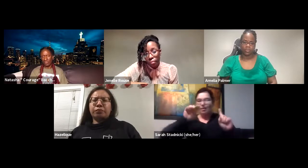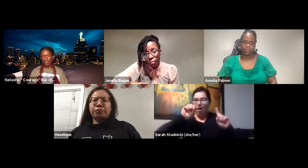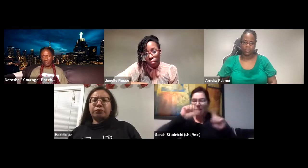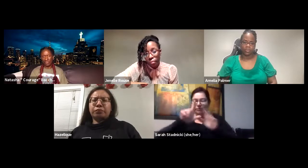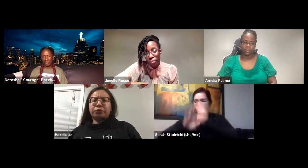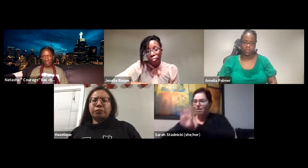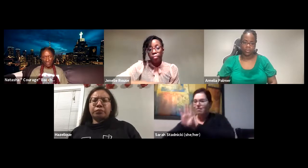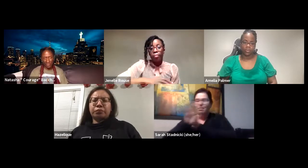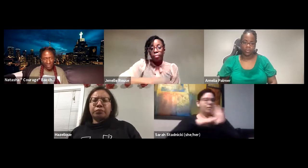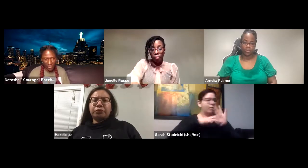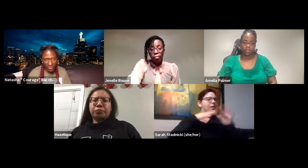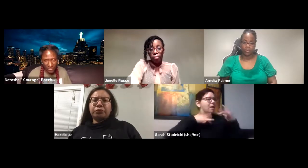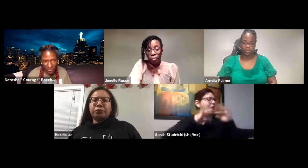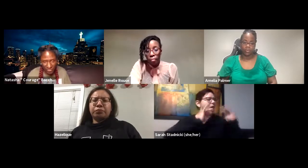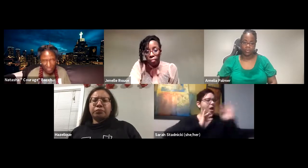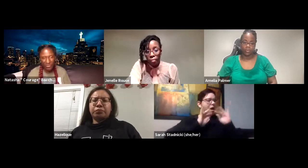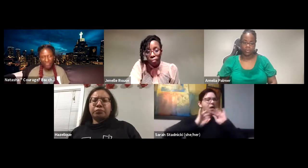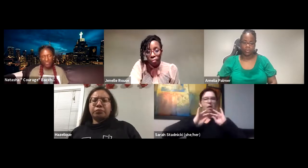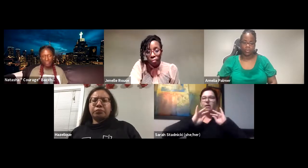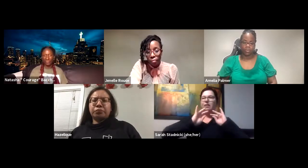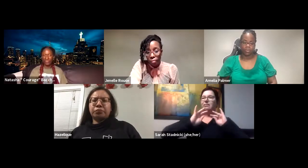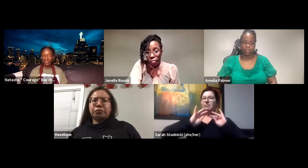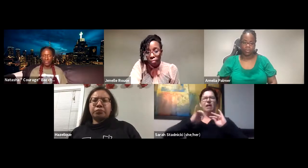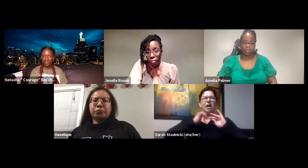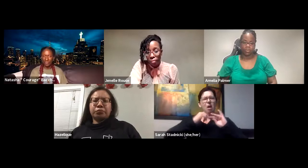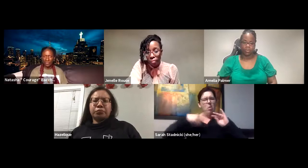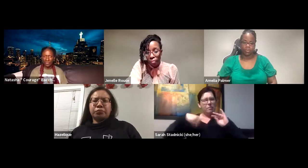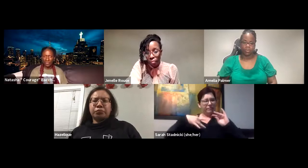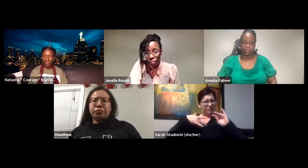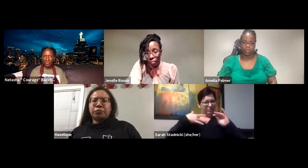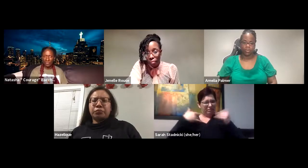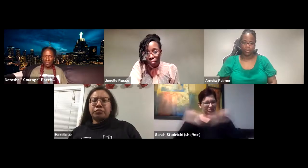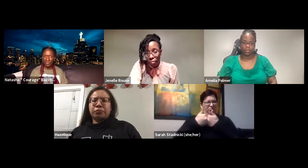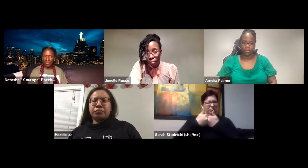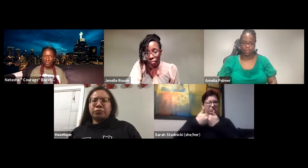so we have BASL and ASL and those different languages but how do we